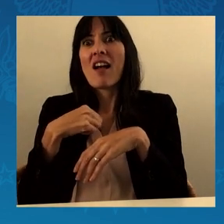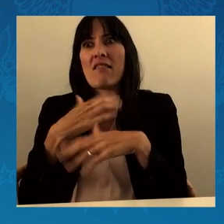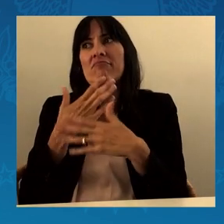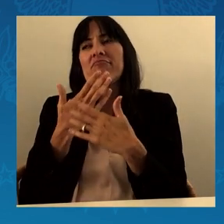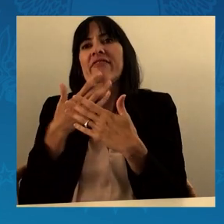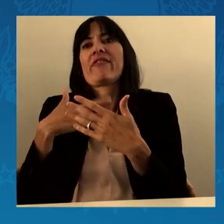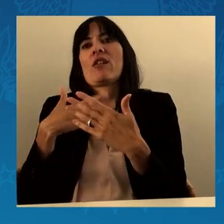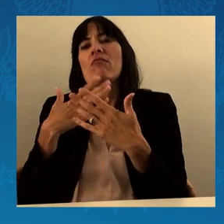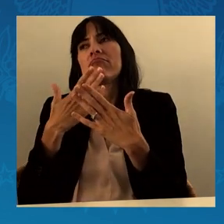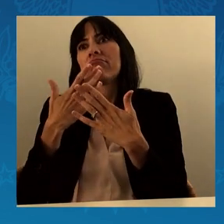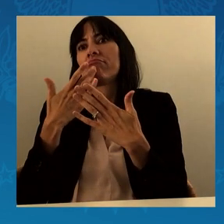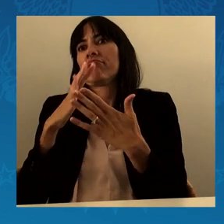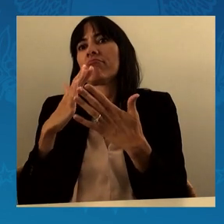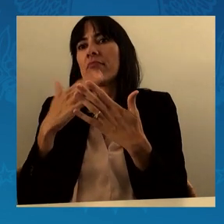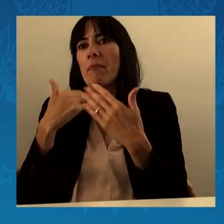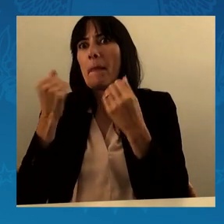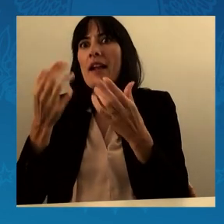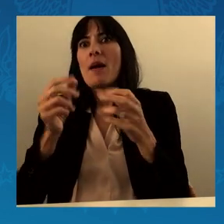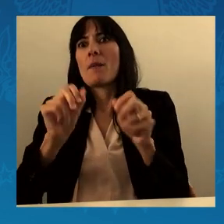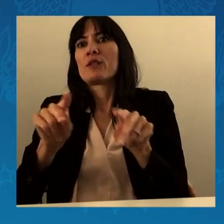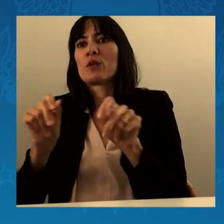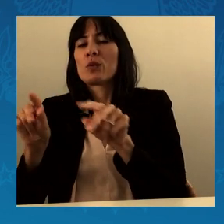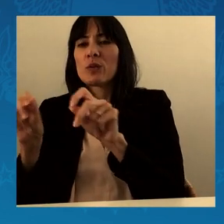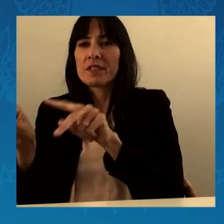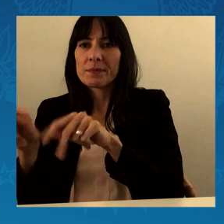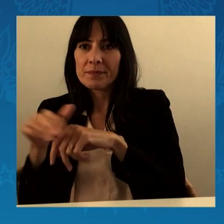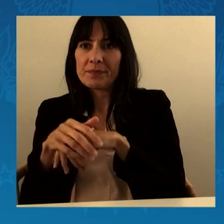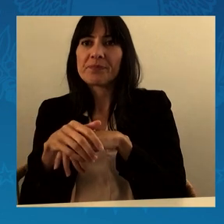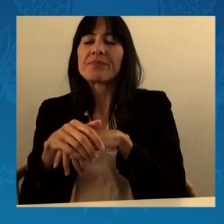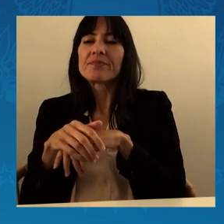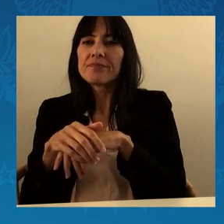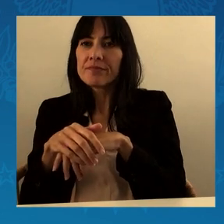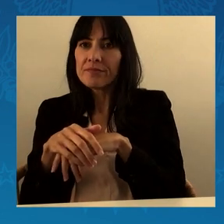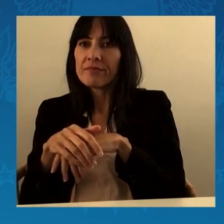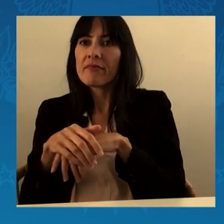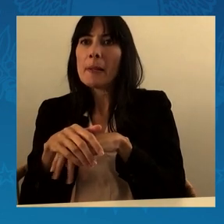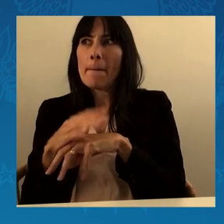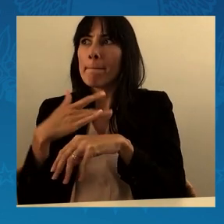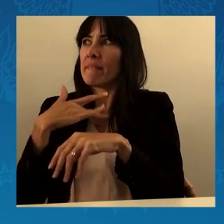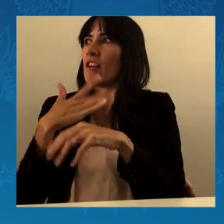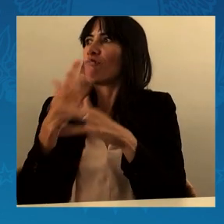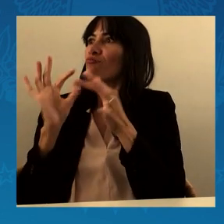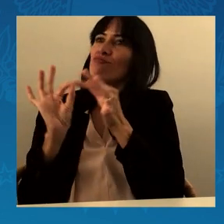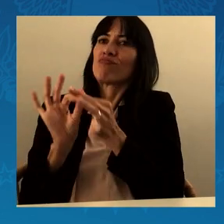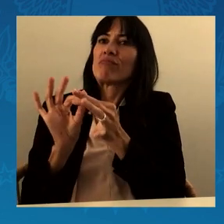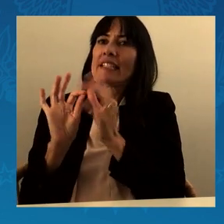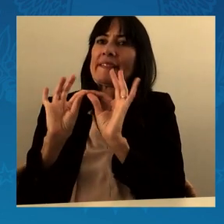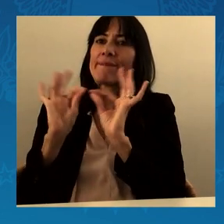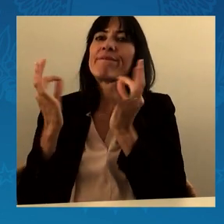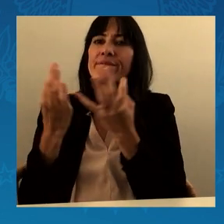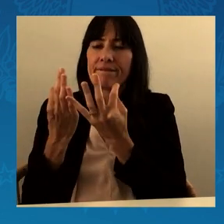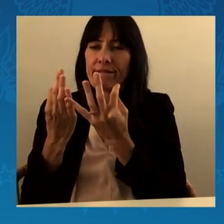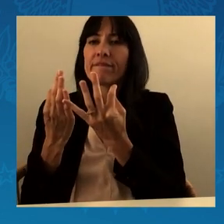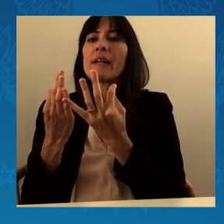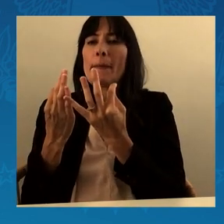because I built my own family within Hampton and then also. I feel like when it comes to any opportunity I need,